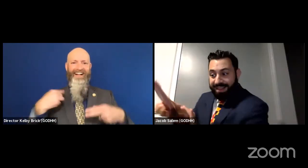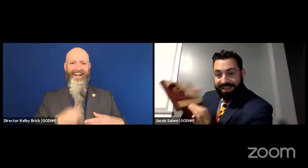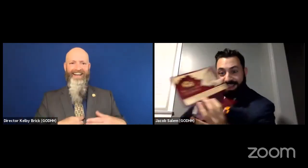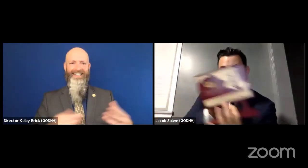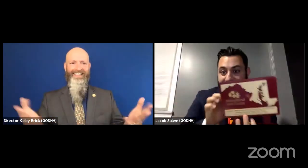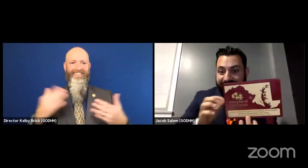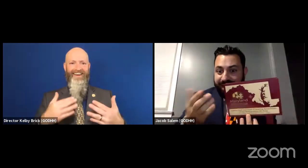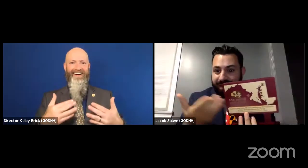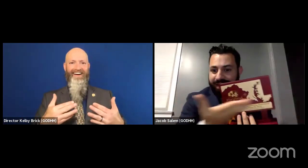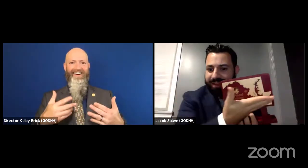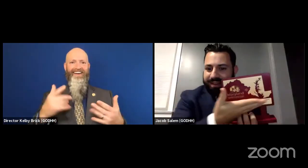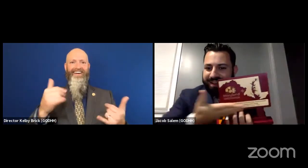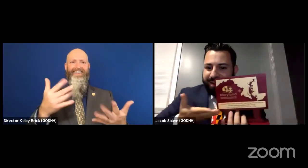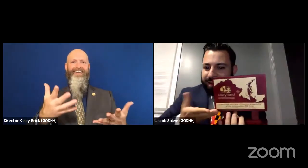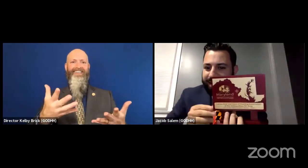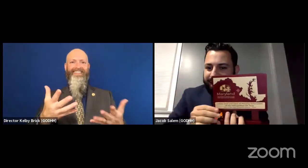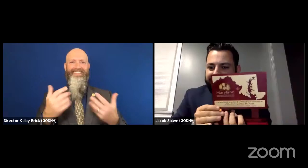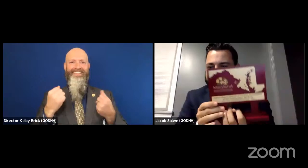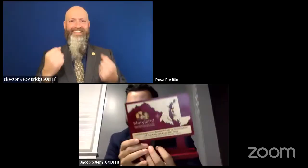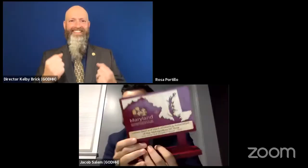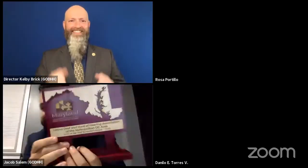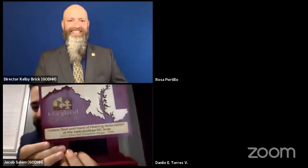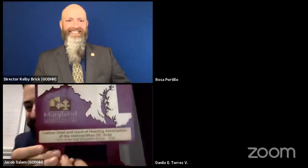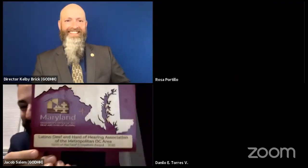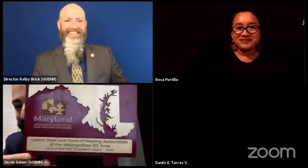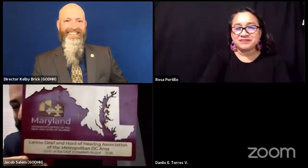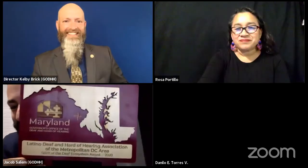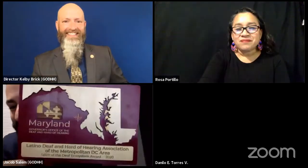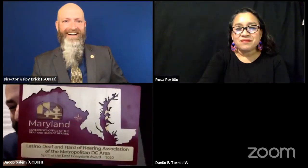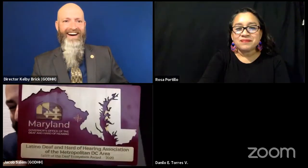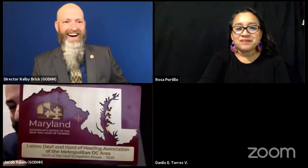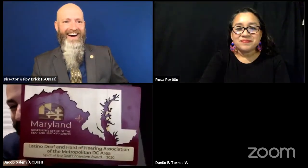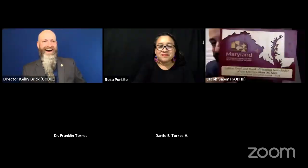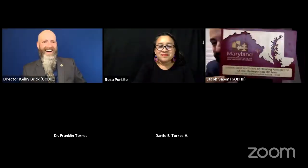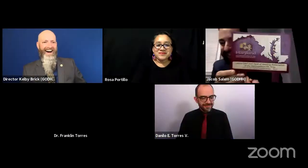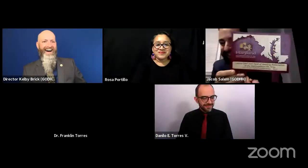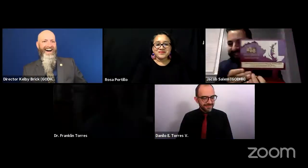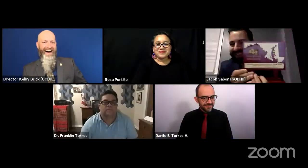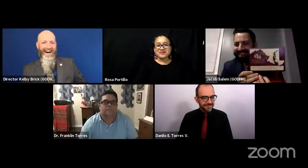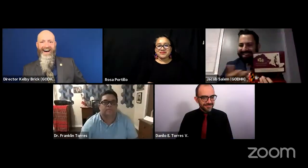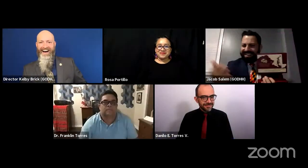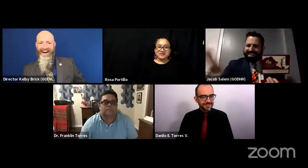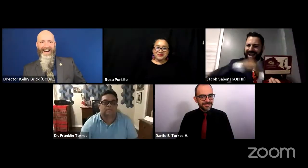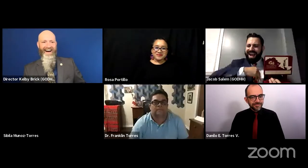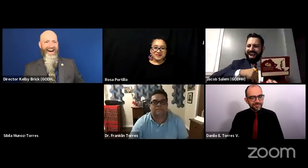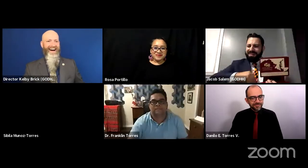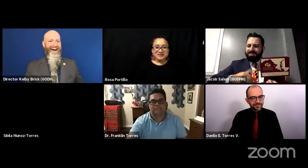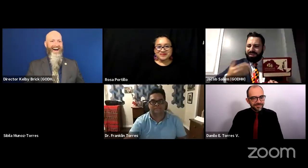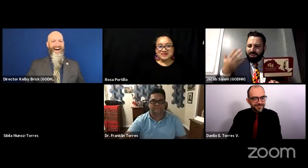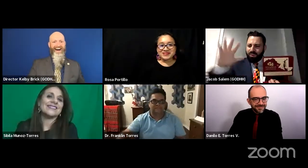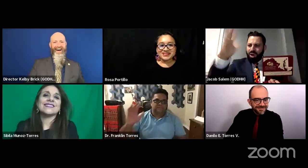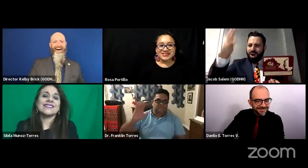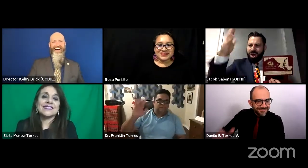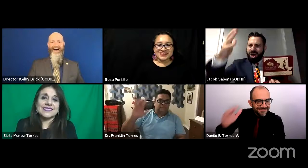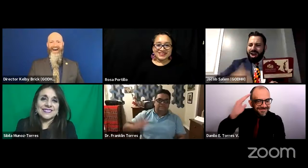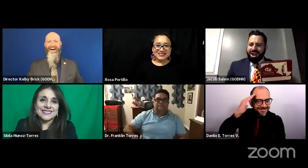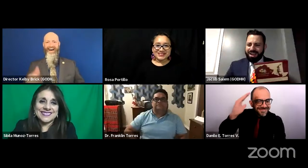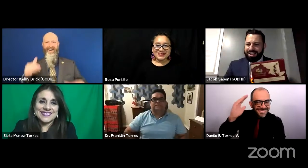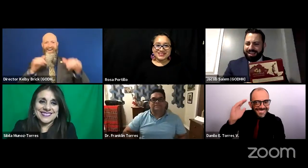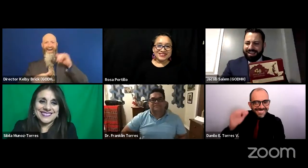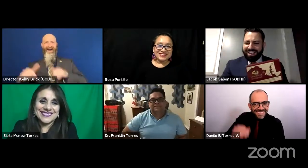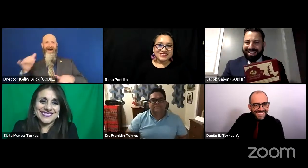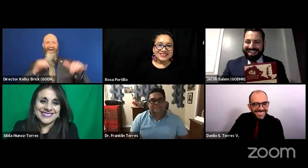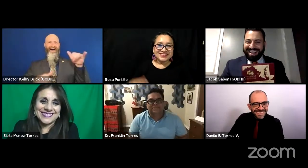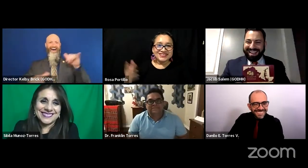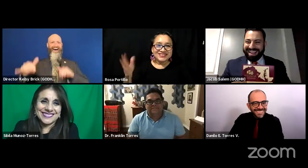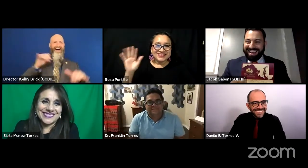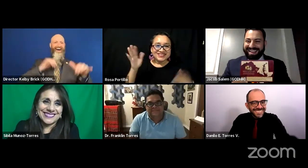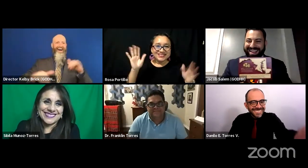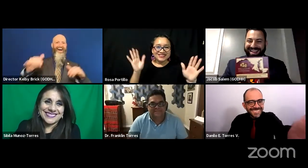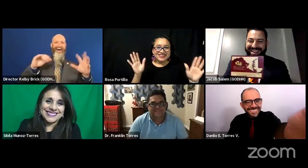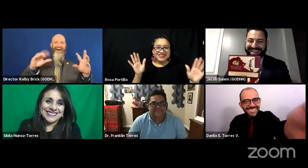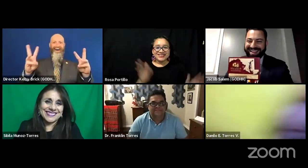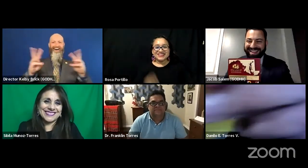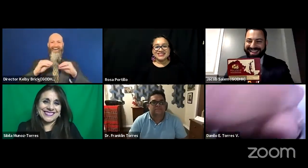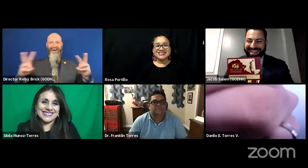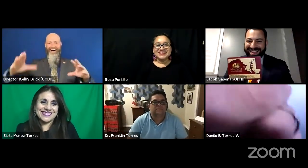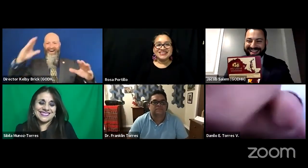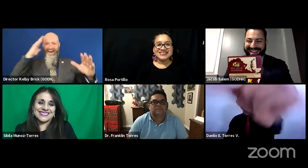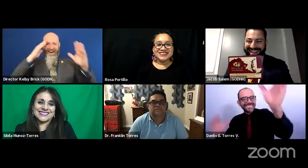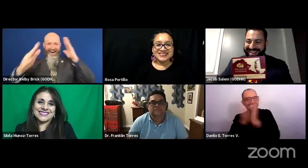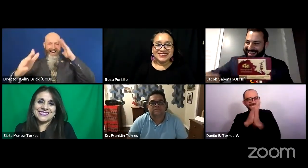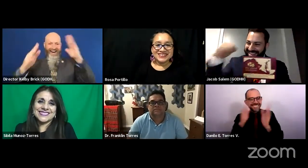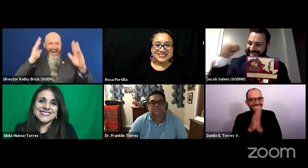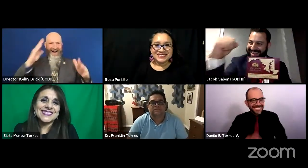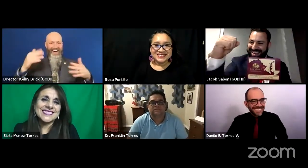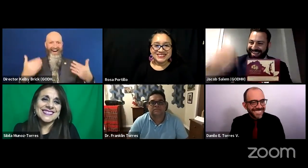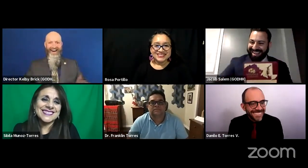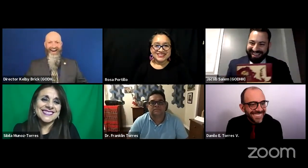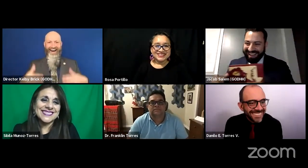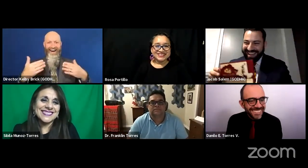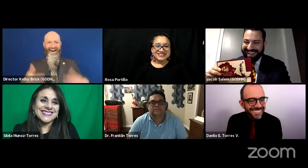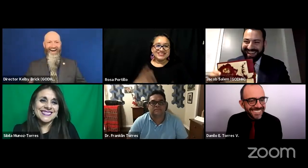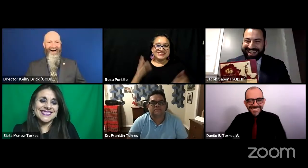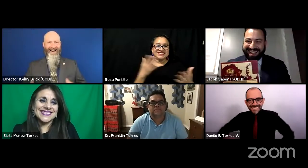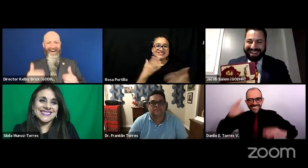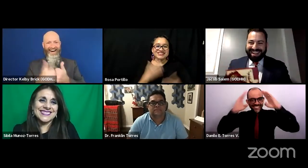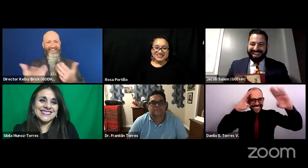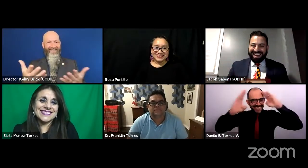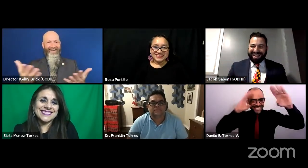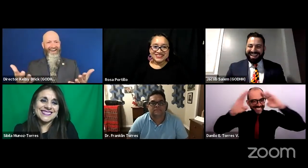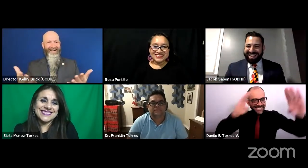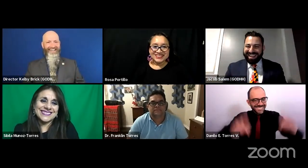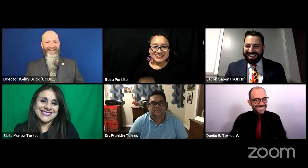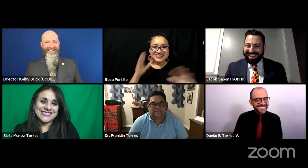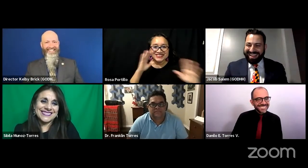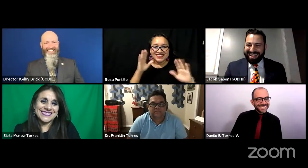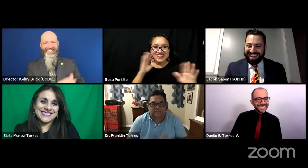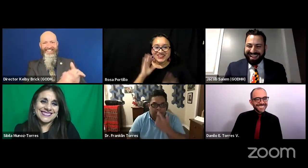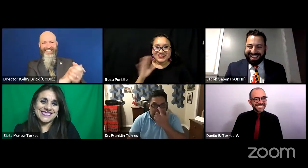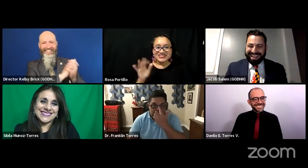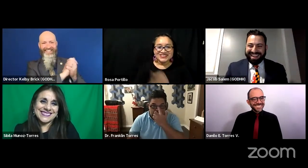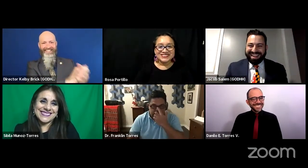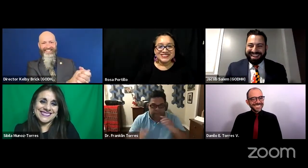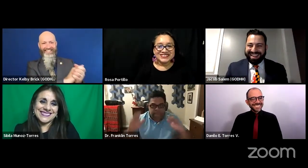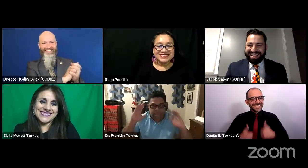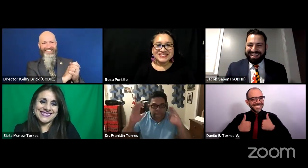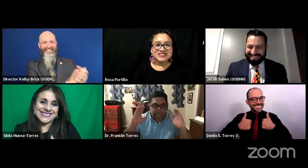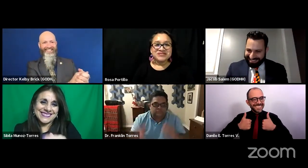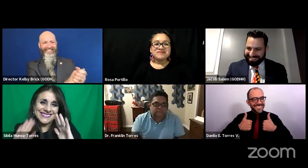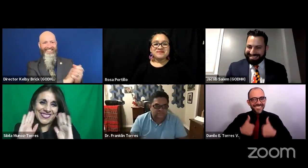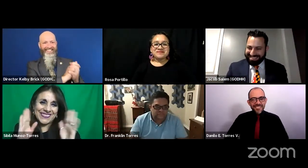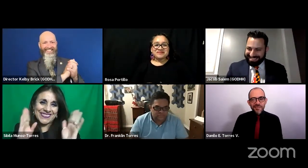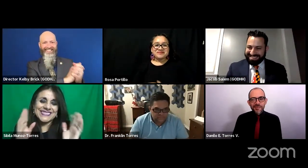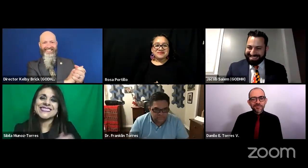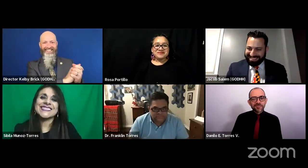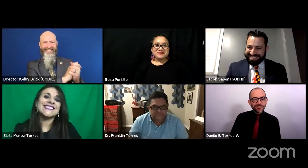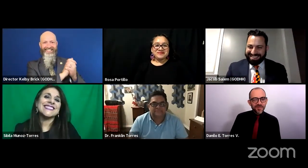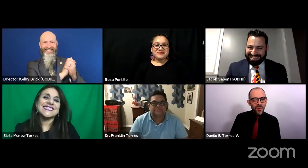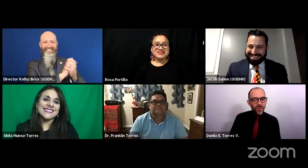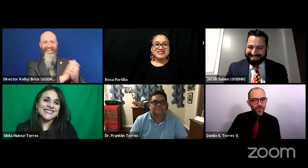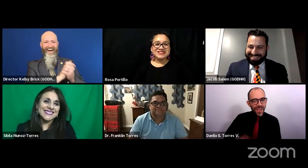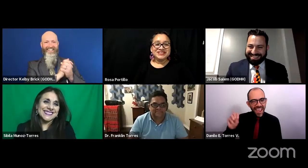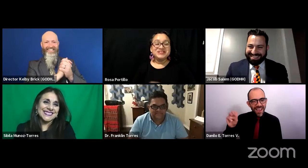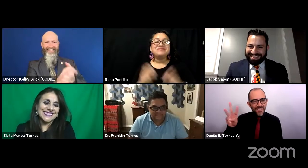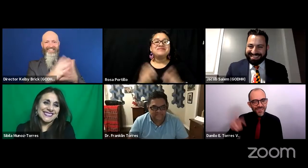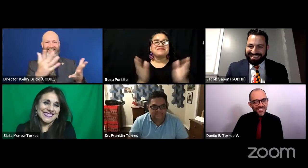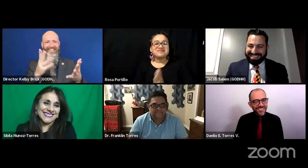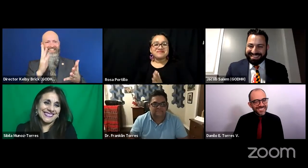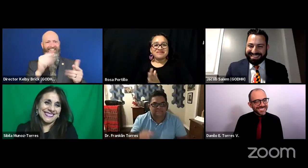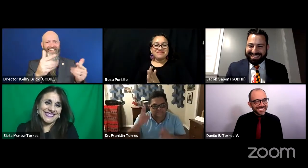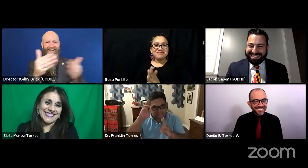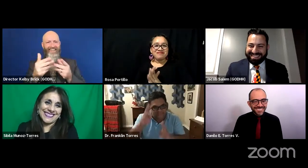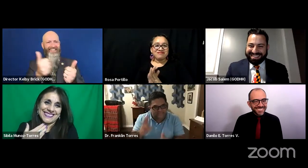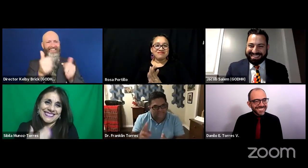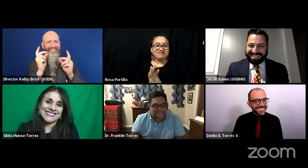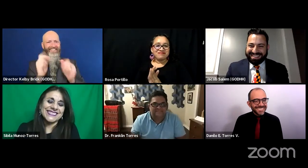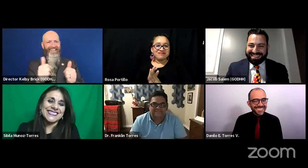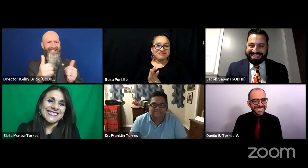them a hand and invite them to join us. And here's our beautiful plaque. Congratulations